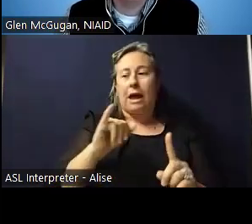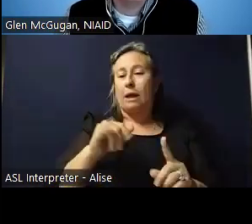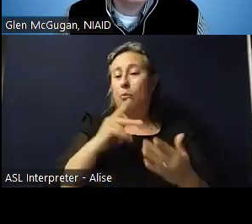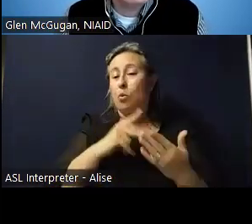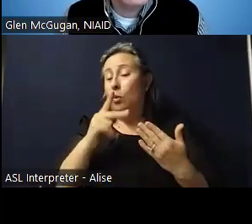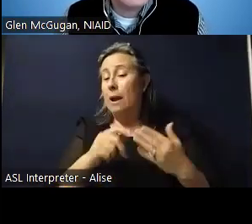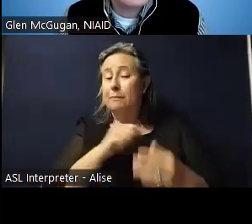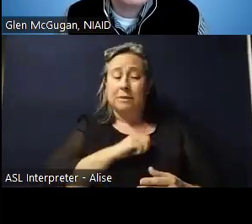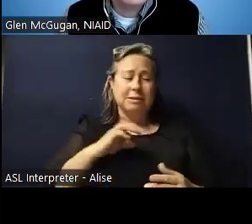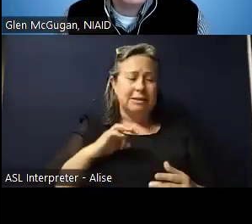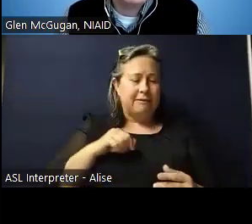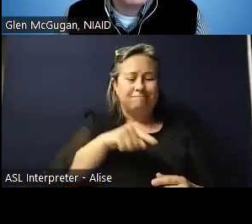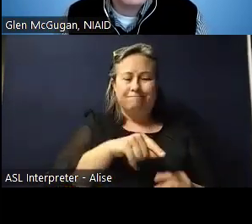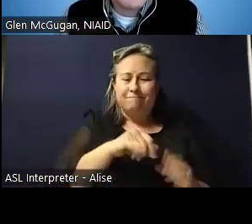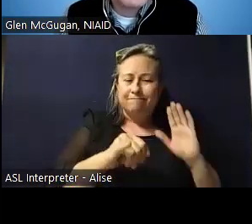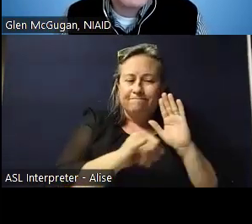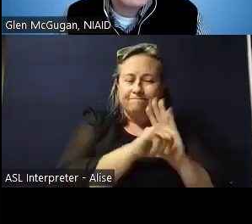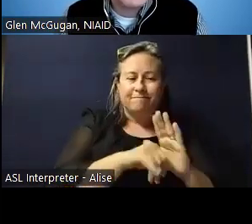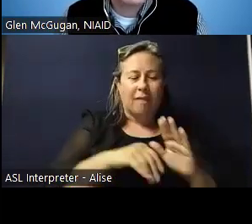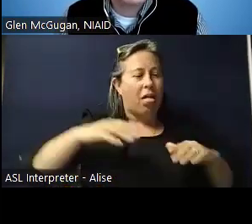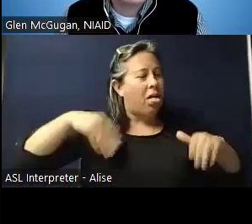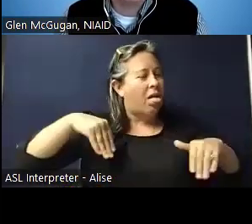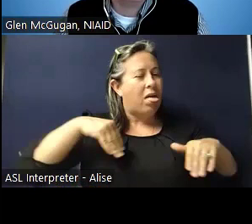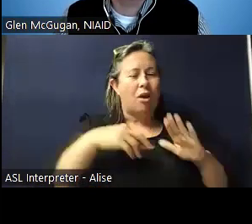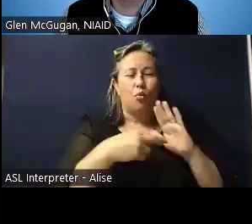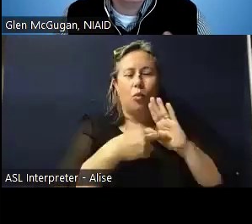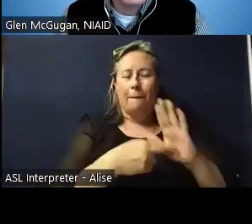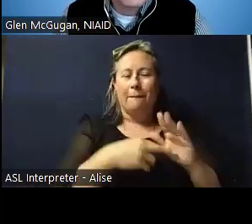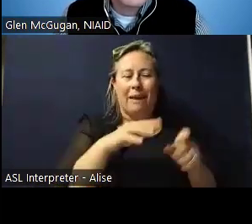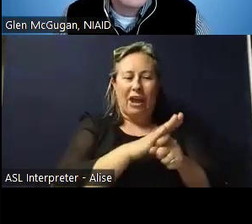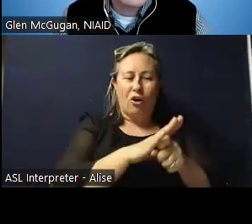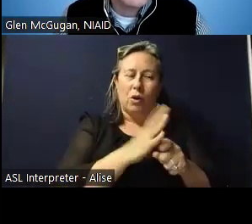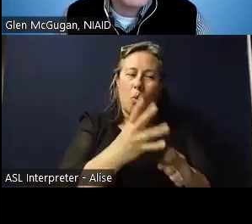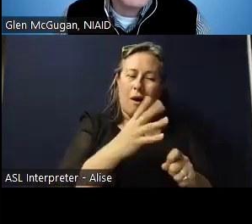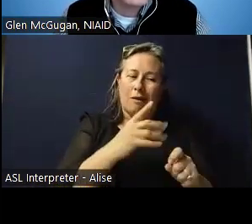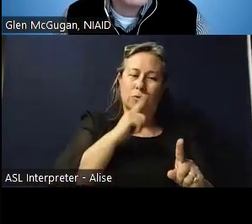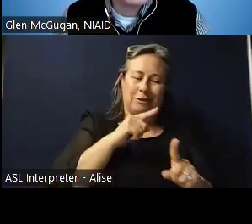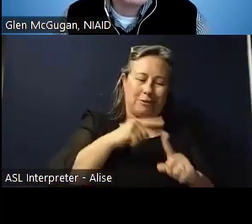we've identified an underrepresented area where we want to target applications.